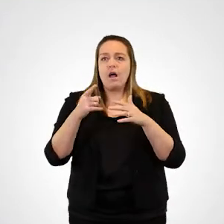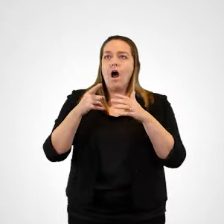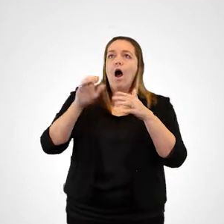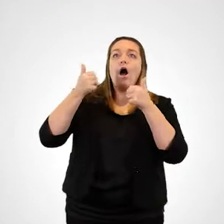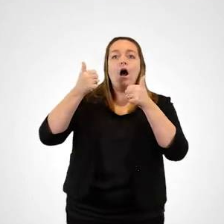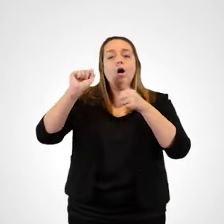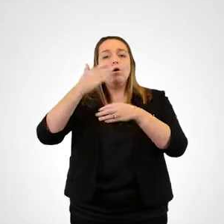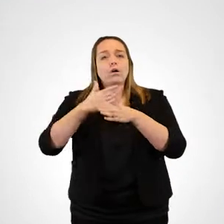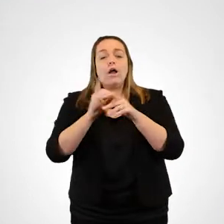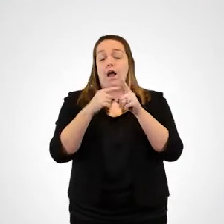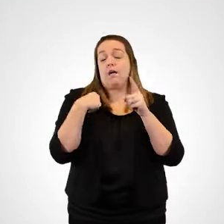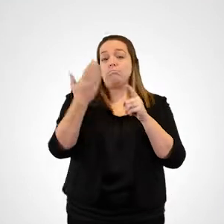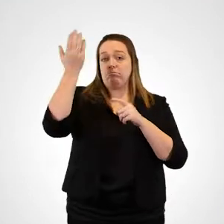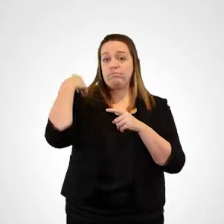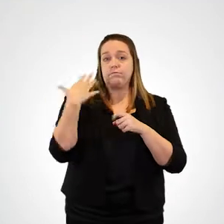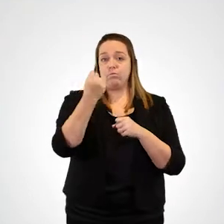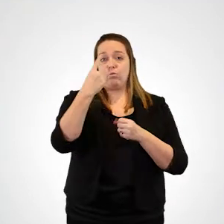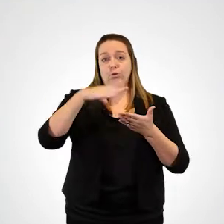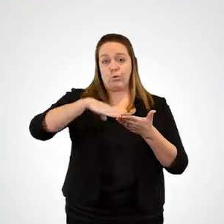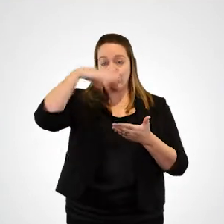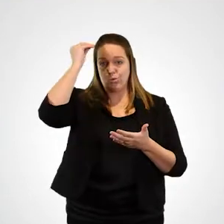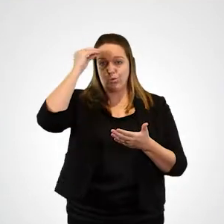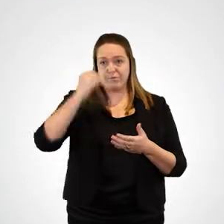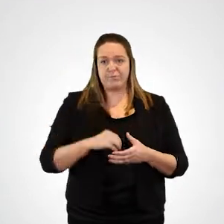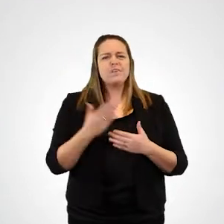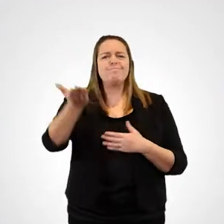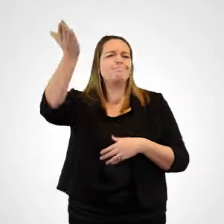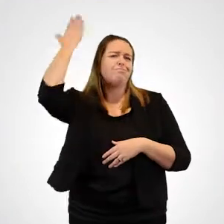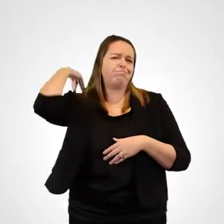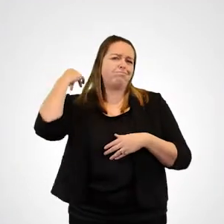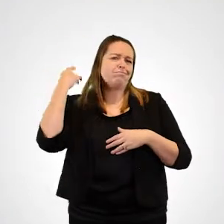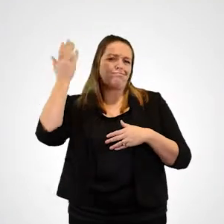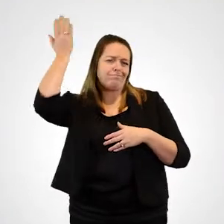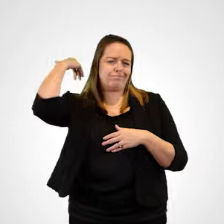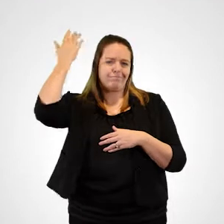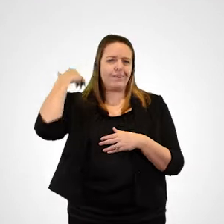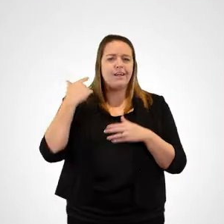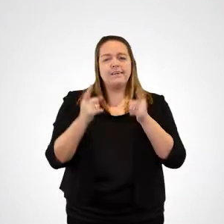I worked with a student who if I didn't - it was back in the day when I didn't always remember